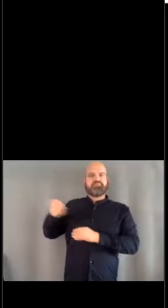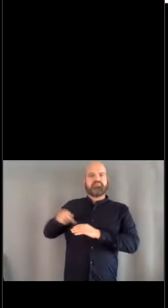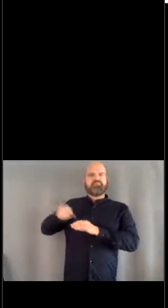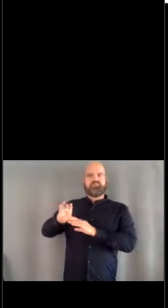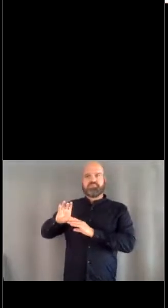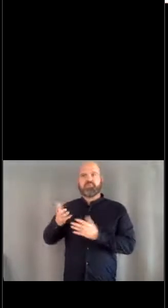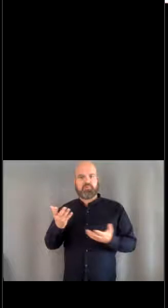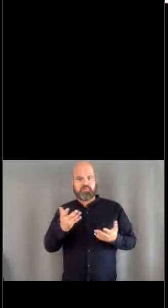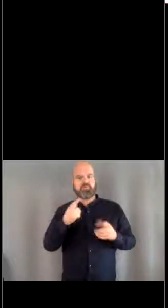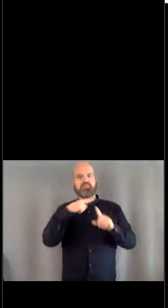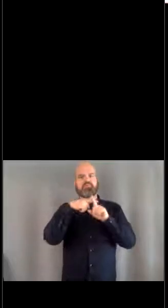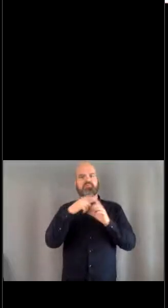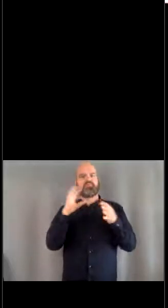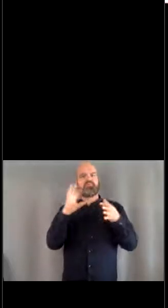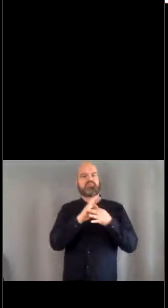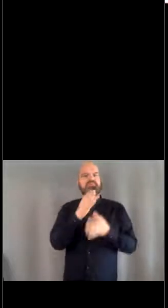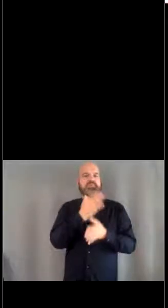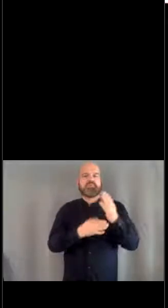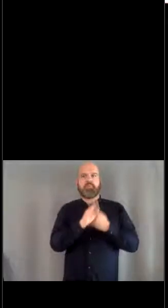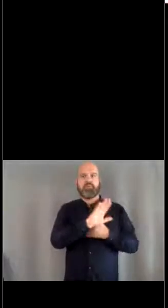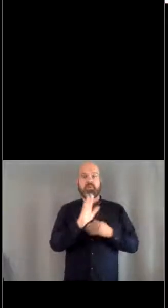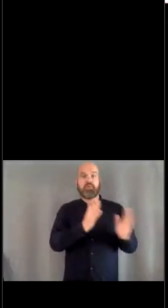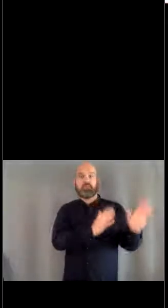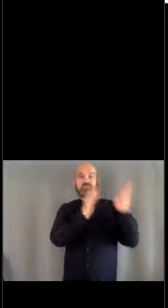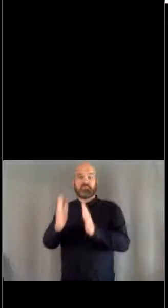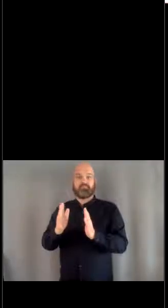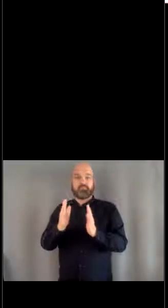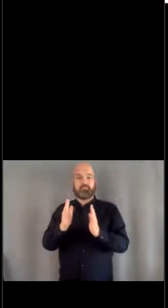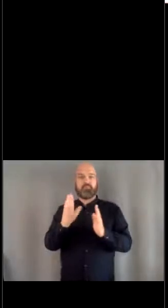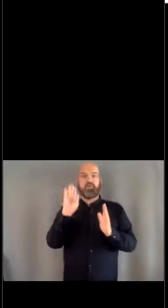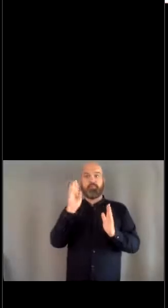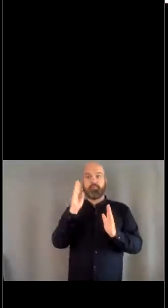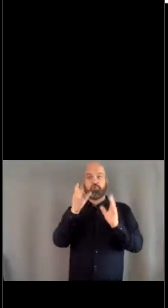Then those in the blue column for people with significant support needs.